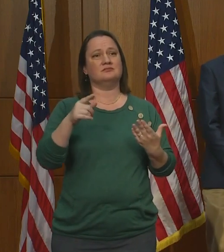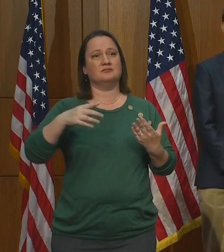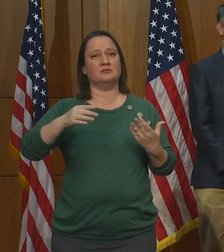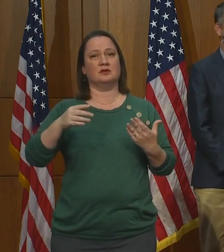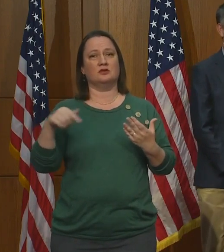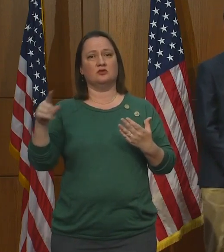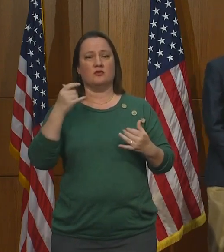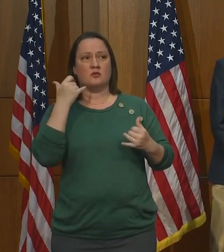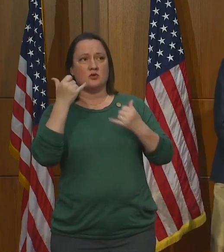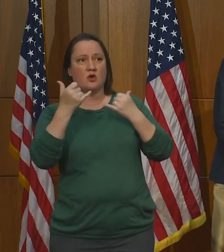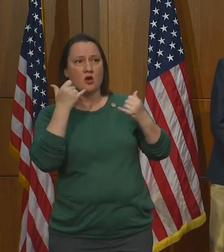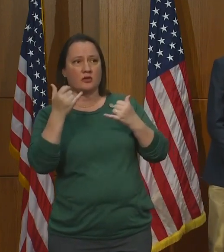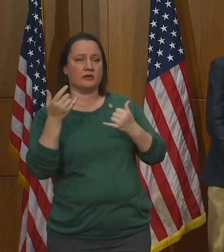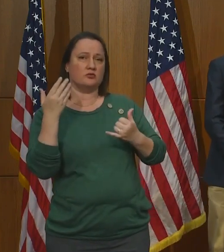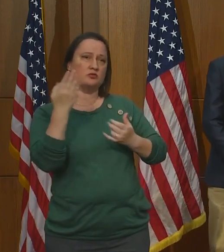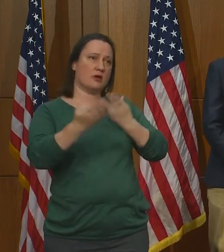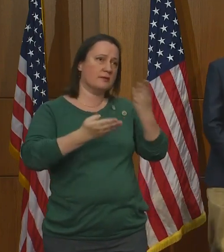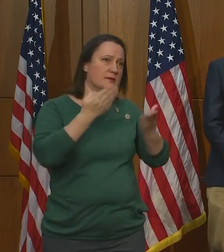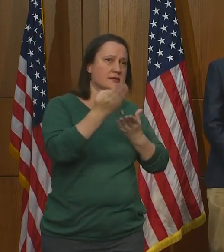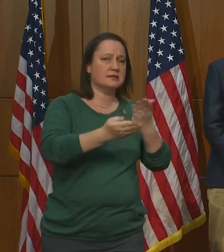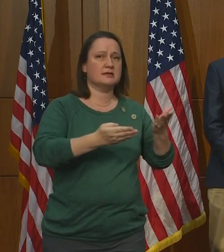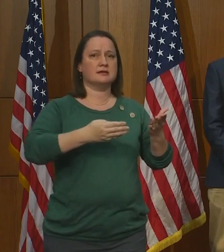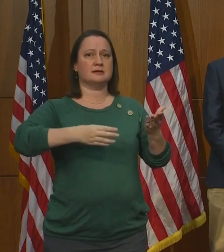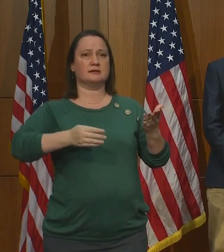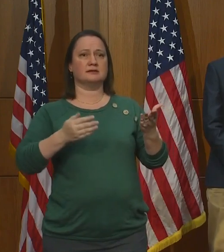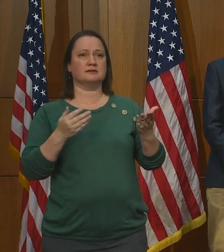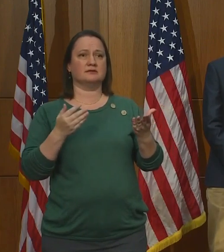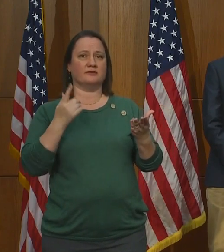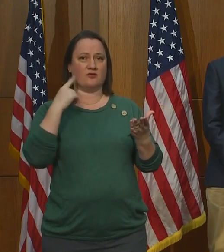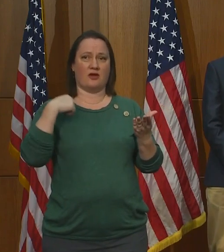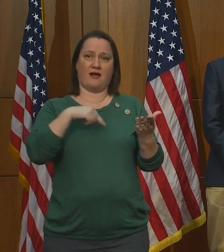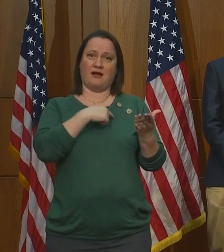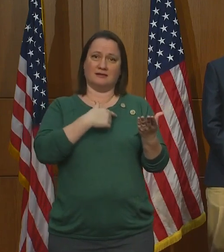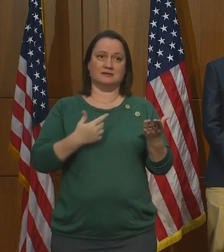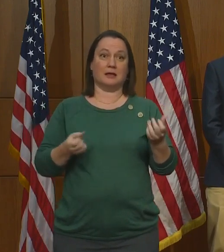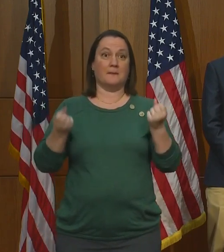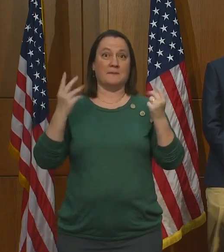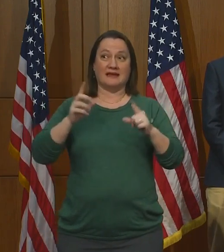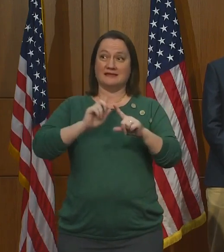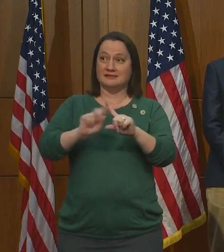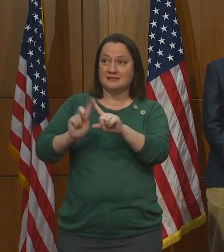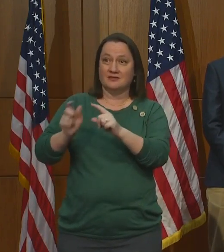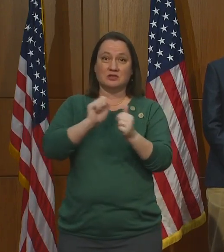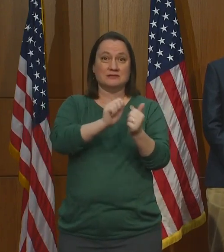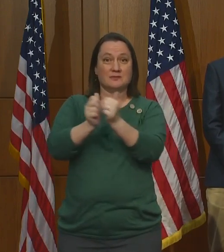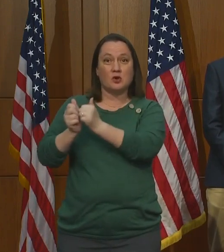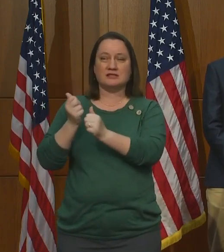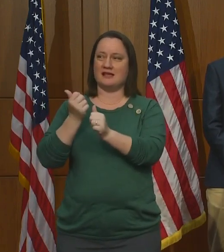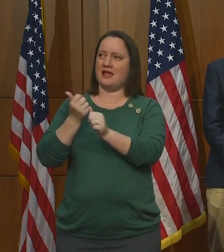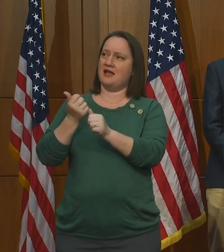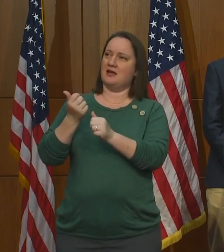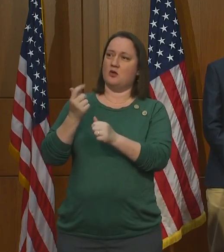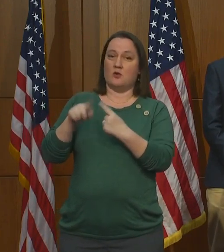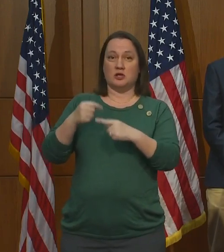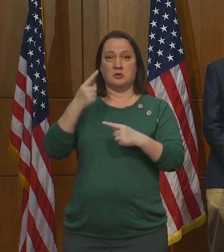MRES THE GOVERNOR CHEAPEST AND I WANT TO THANK FOLKS ALL ACROSS THE- FOR CALL. AND PUT INTO RECOMMENDATIONS AND- THIS